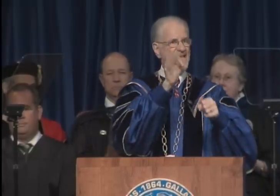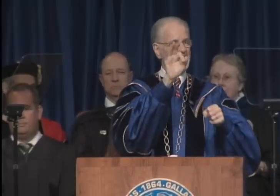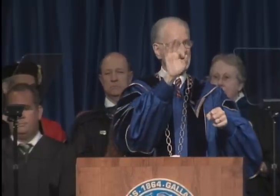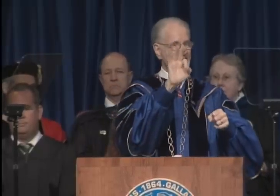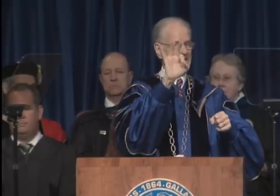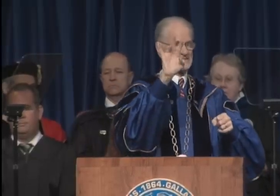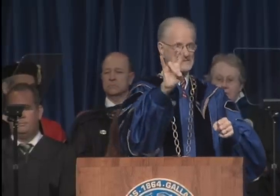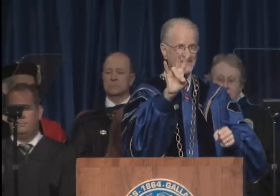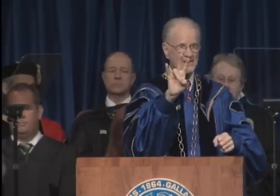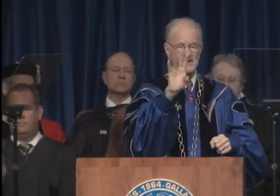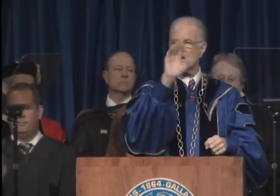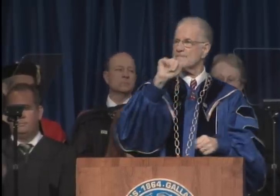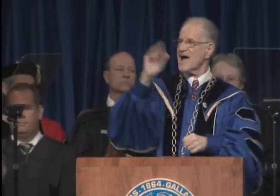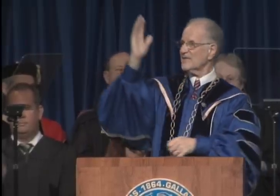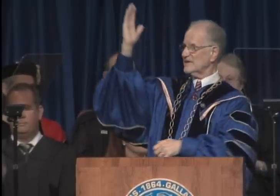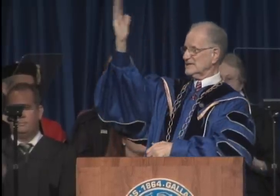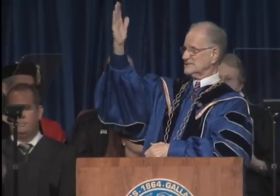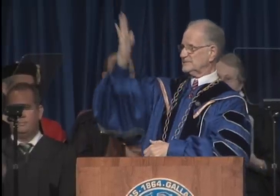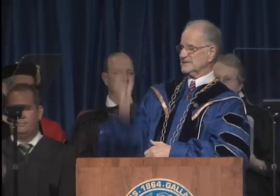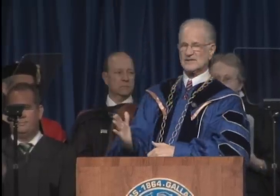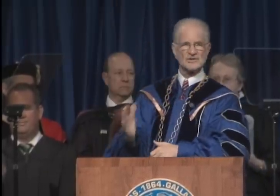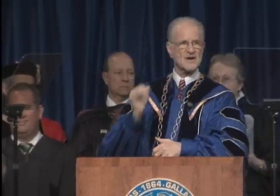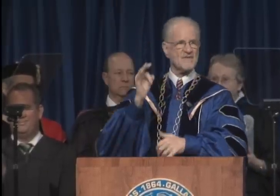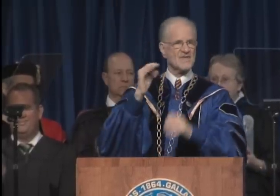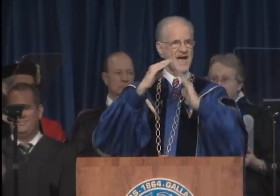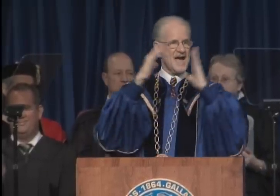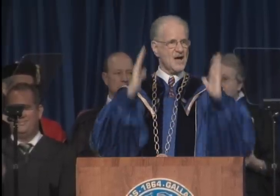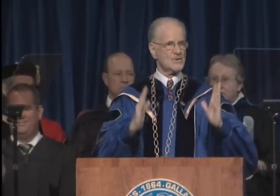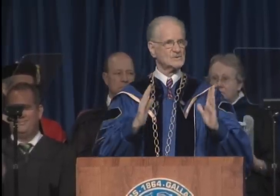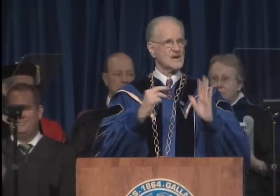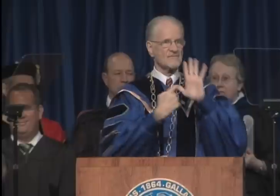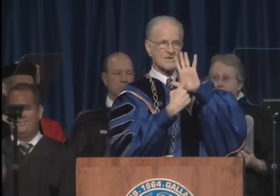in 1997 by the Speaker of the House of Representatives